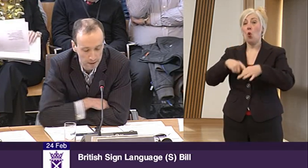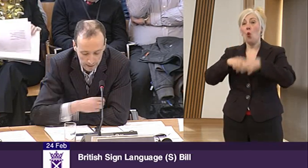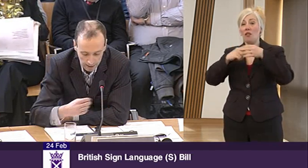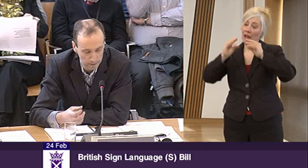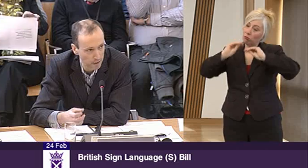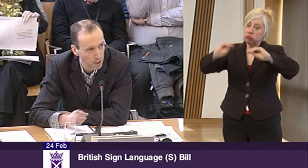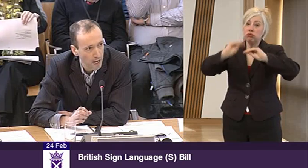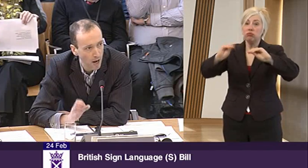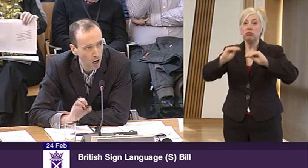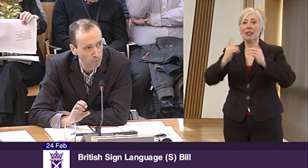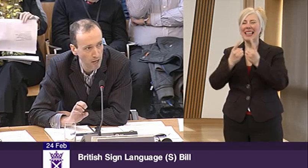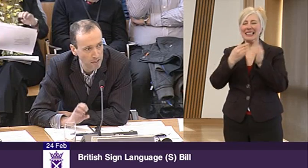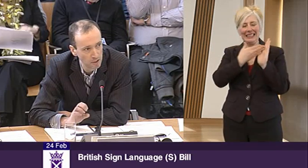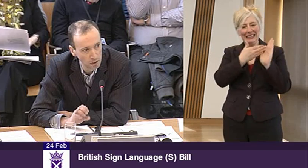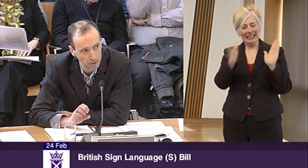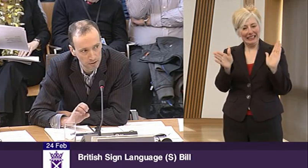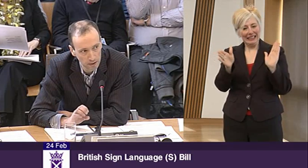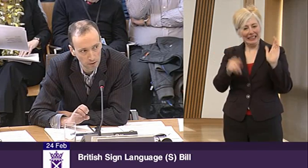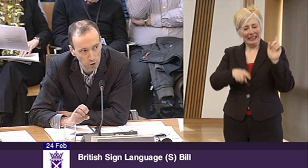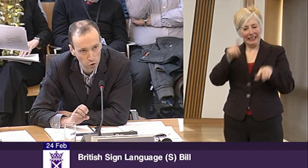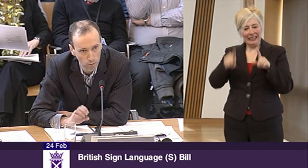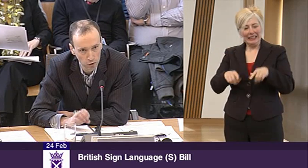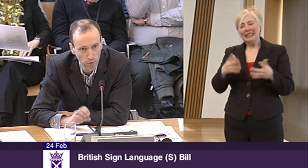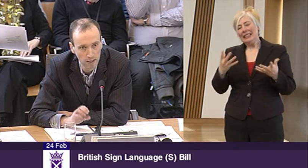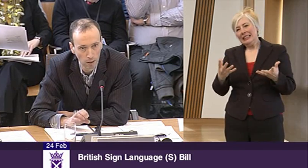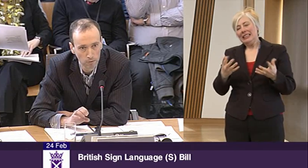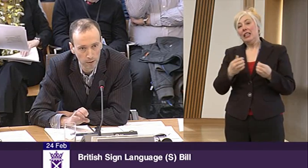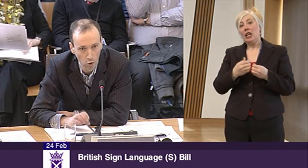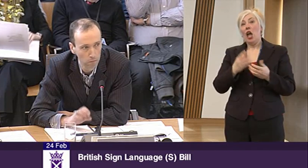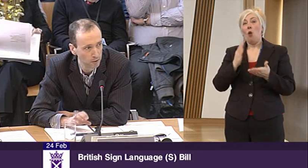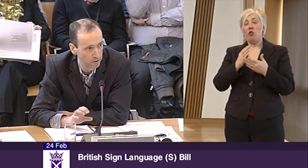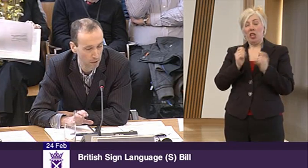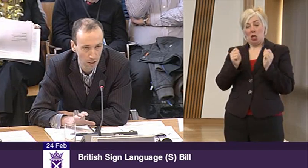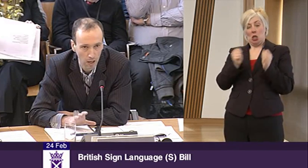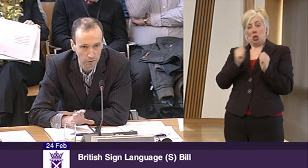The question for us is whether the plans would be a re-articulation of what is already out